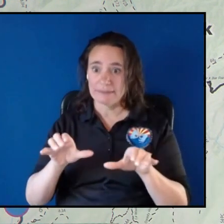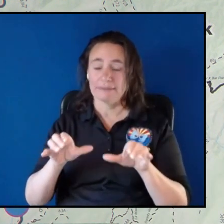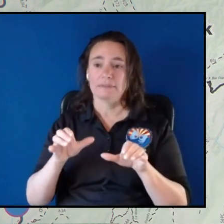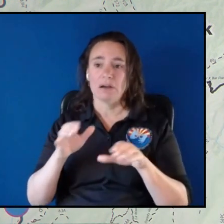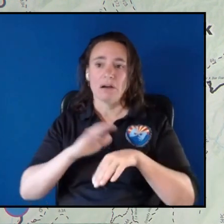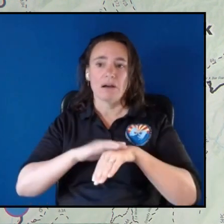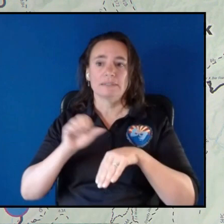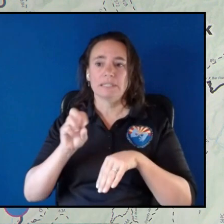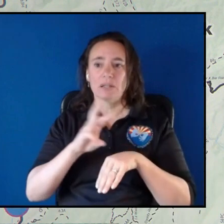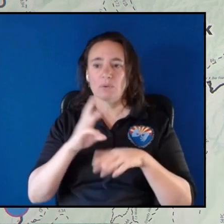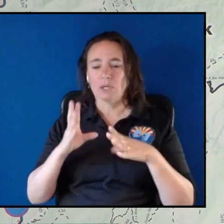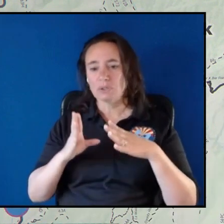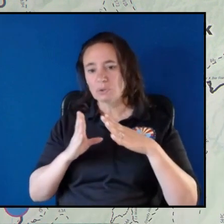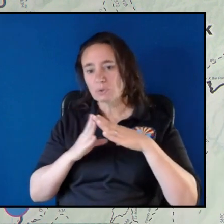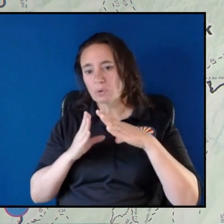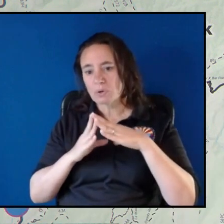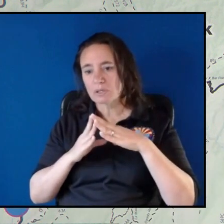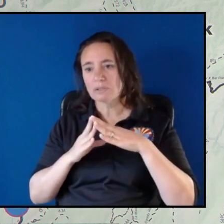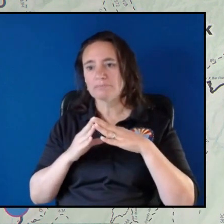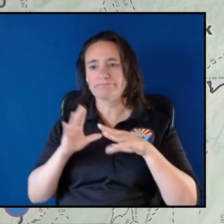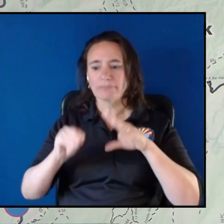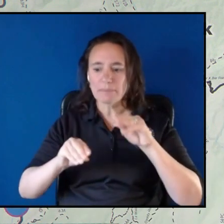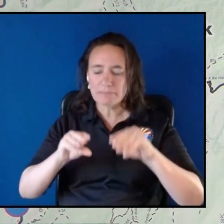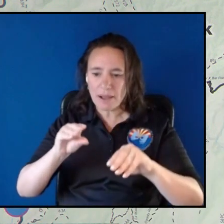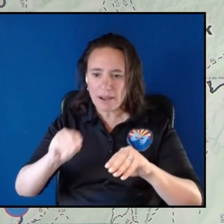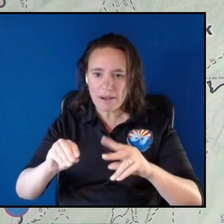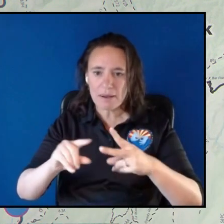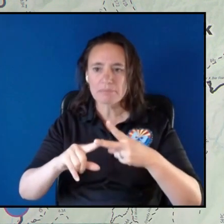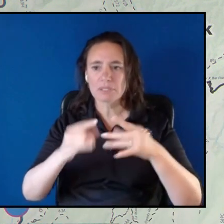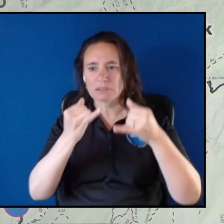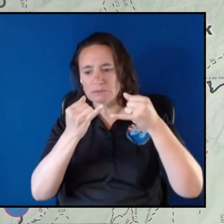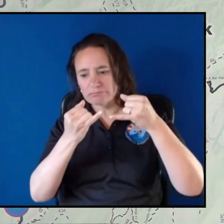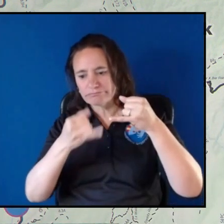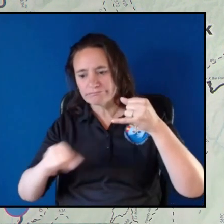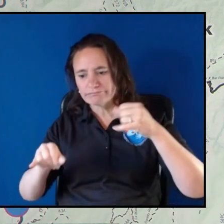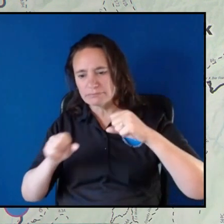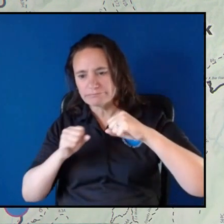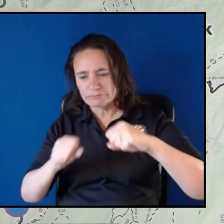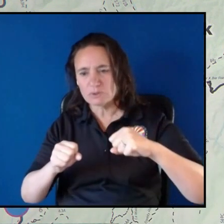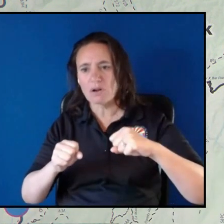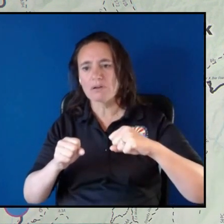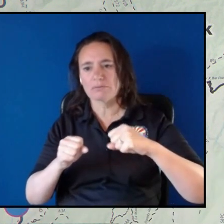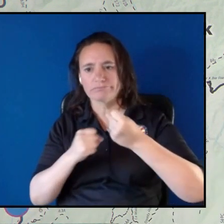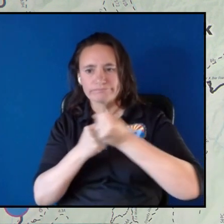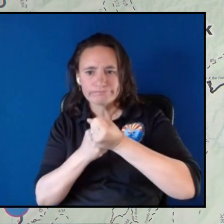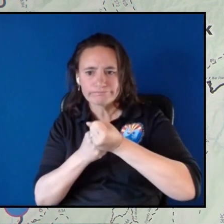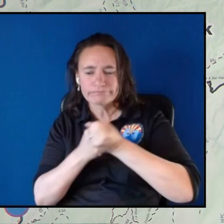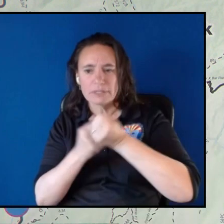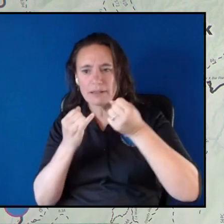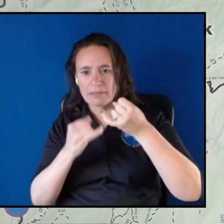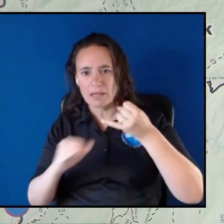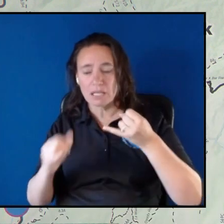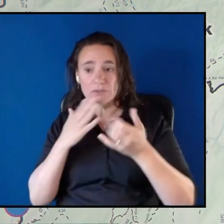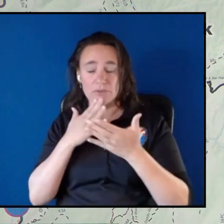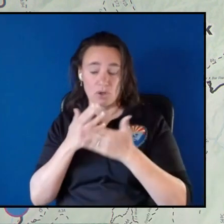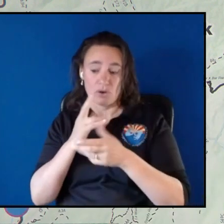strengthen those control lines. A lot of good hard work has gone in to extinguishing those those hot spots along the lines